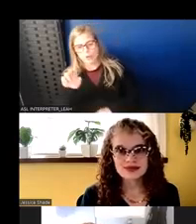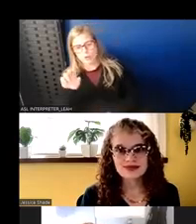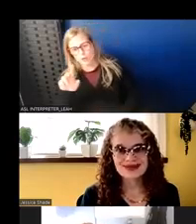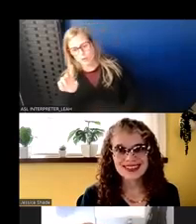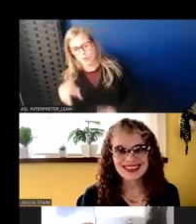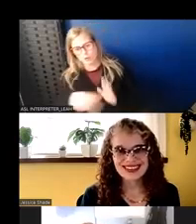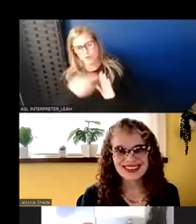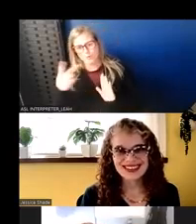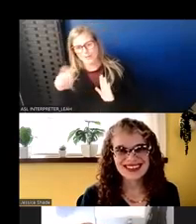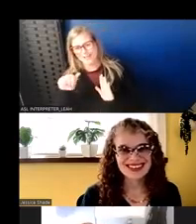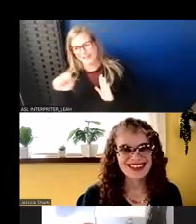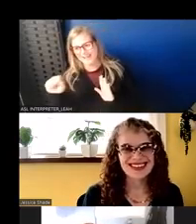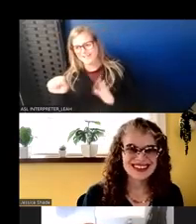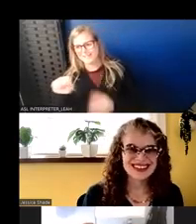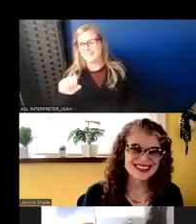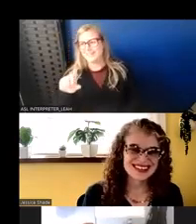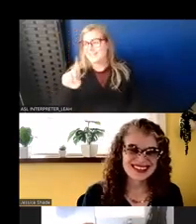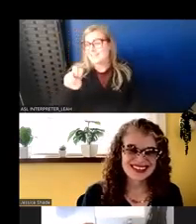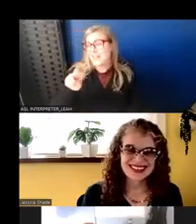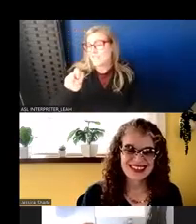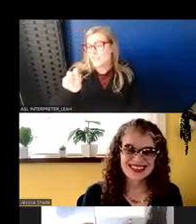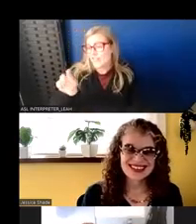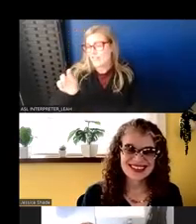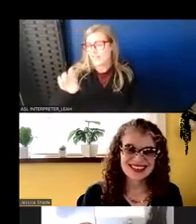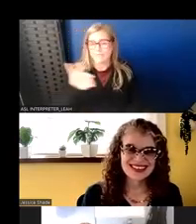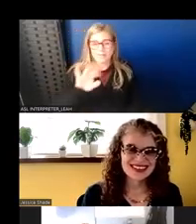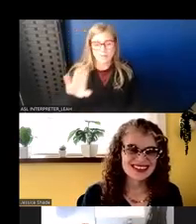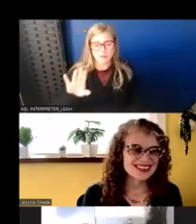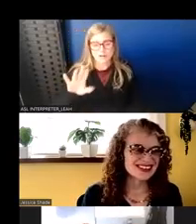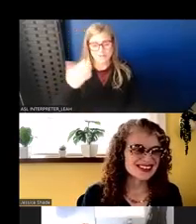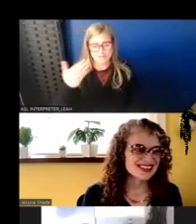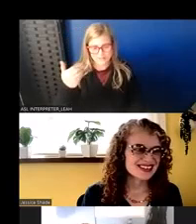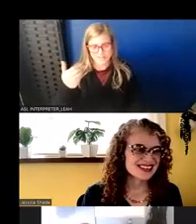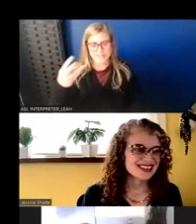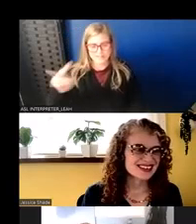So we'll be there February 15th and 16th, doing another workshop